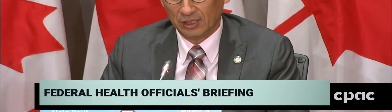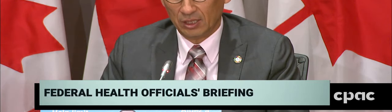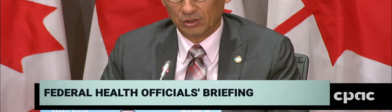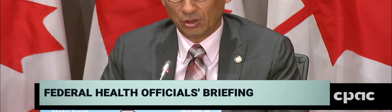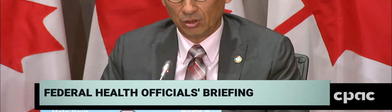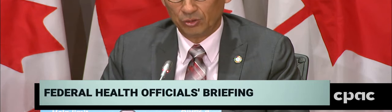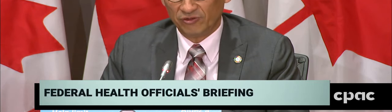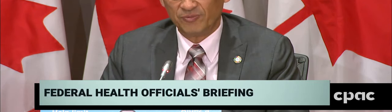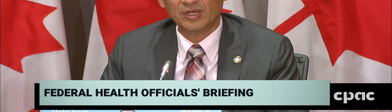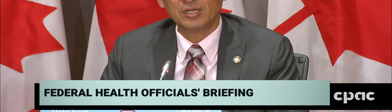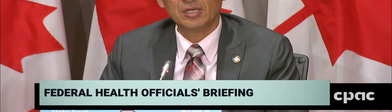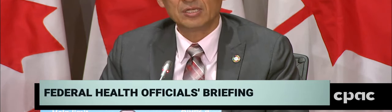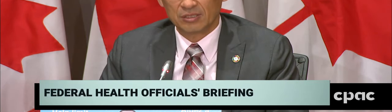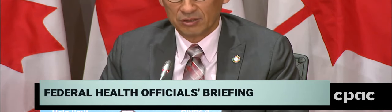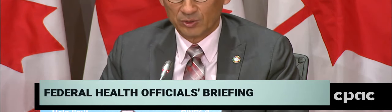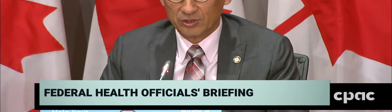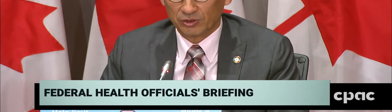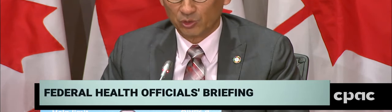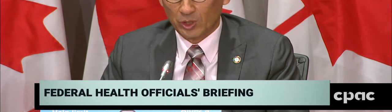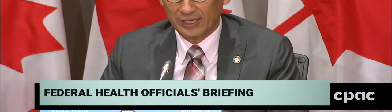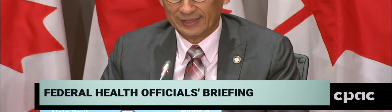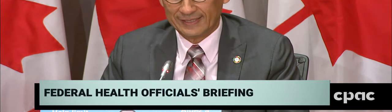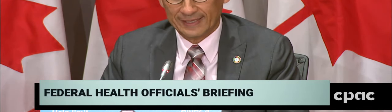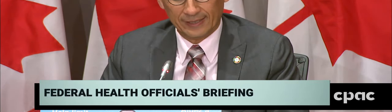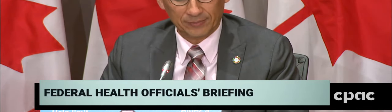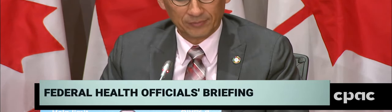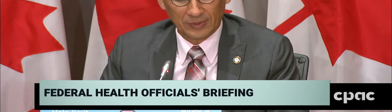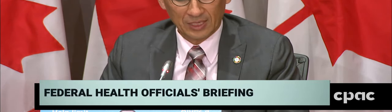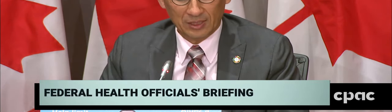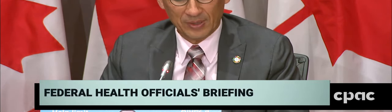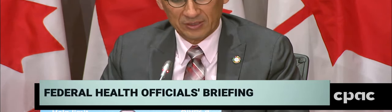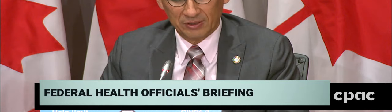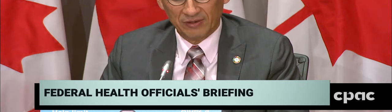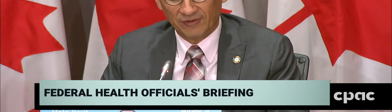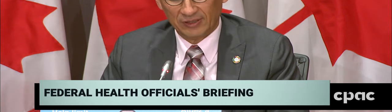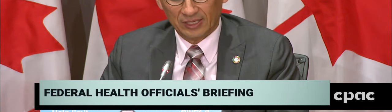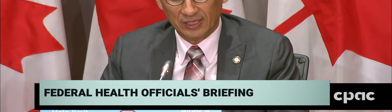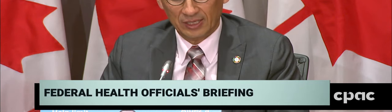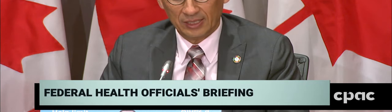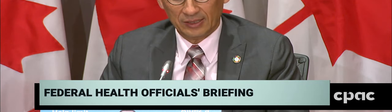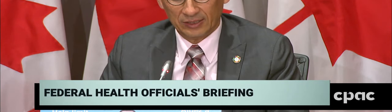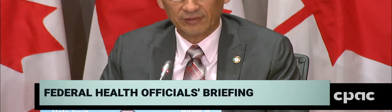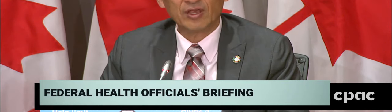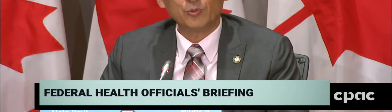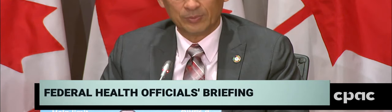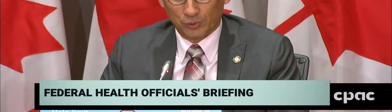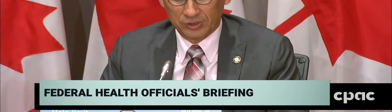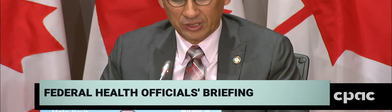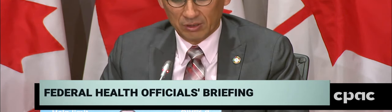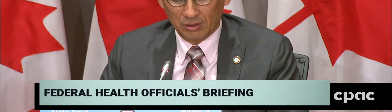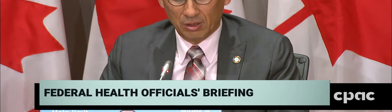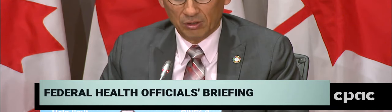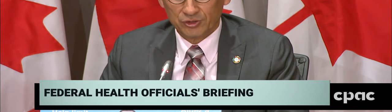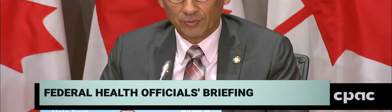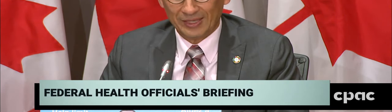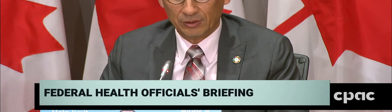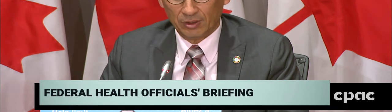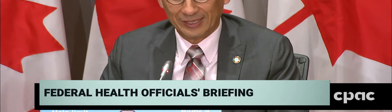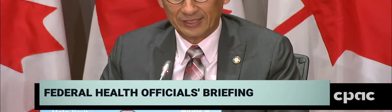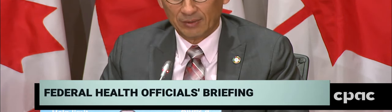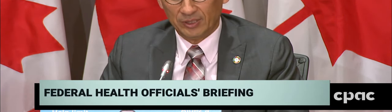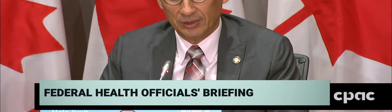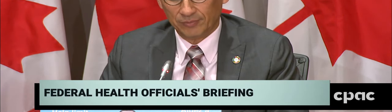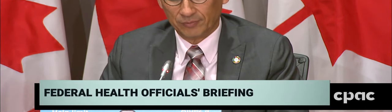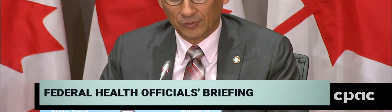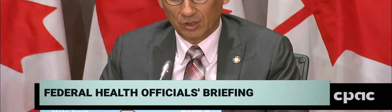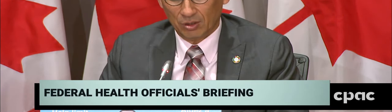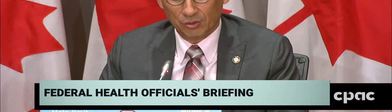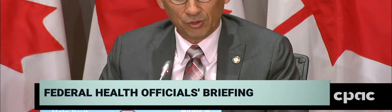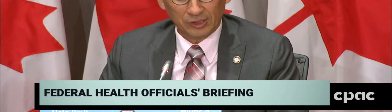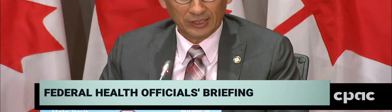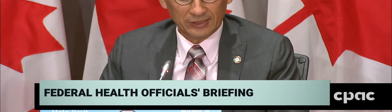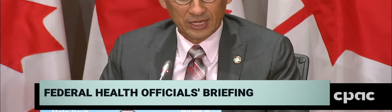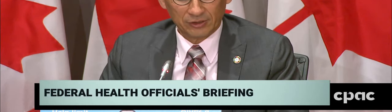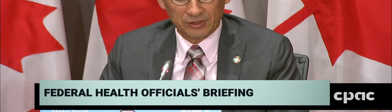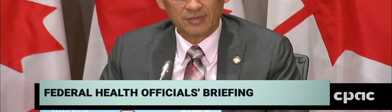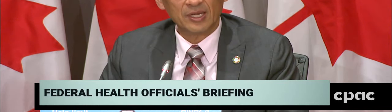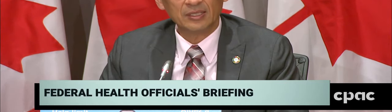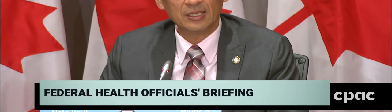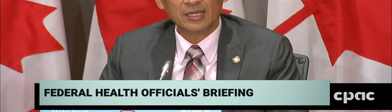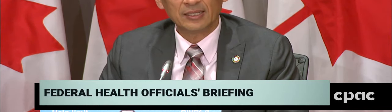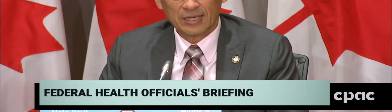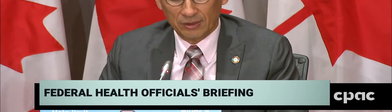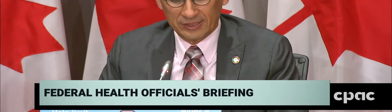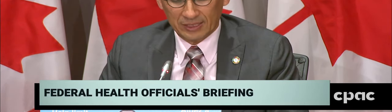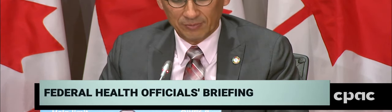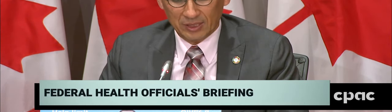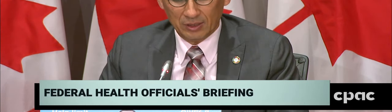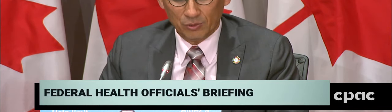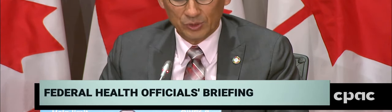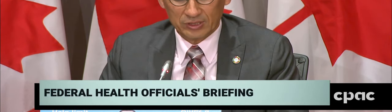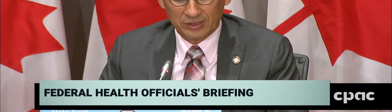THERE HAVE BEEN 134,924 CASES OF